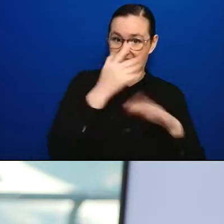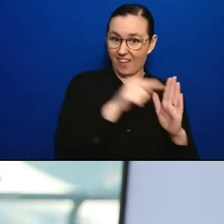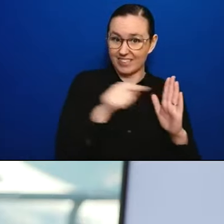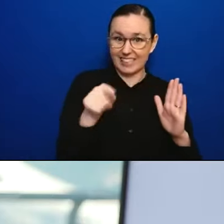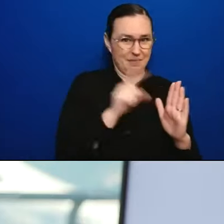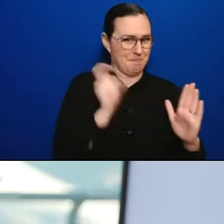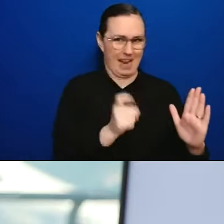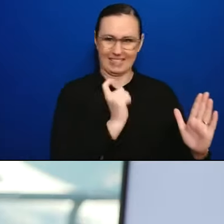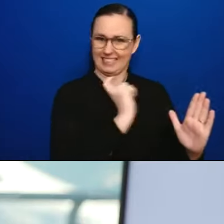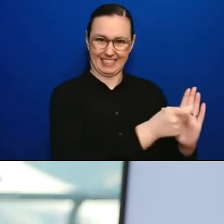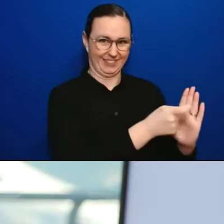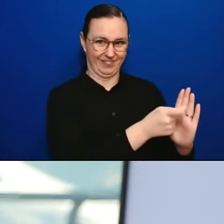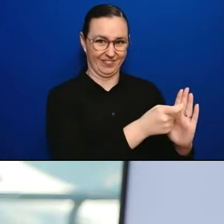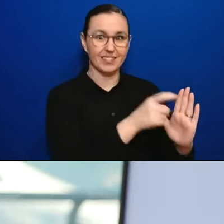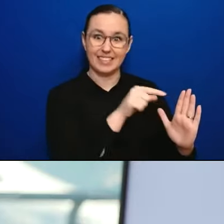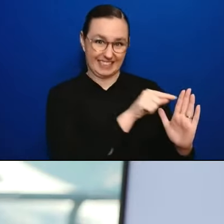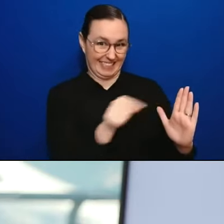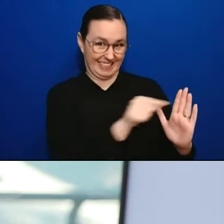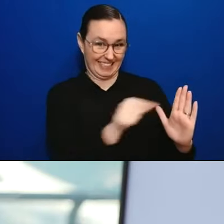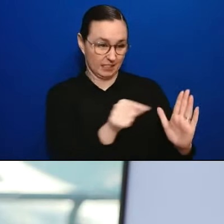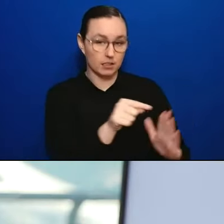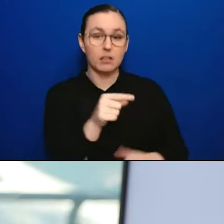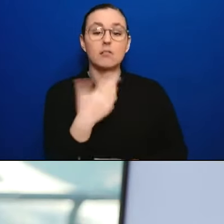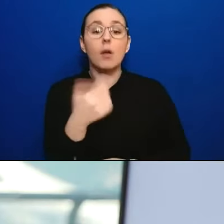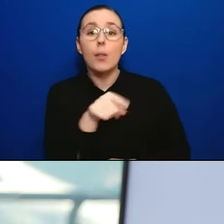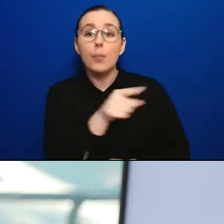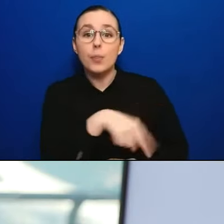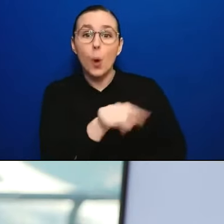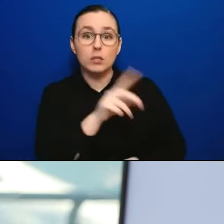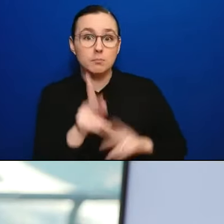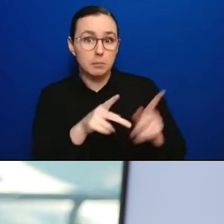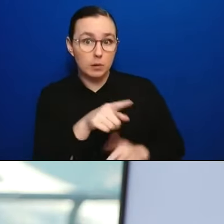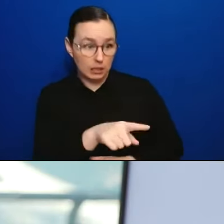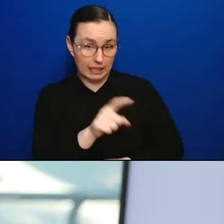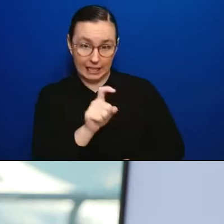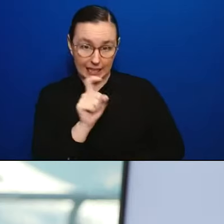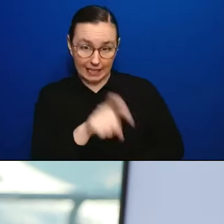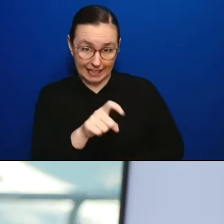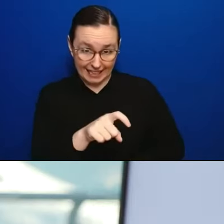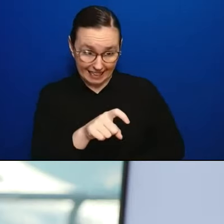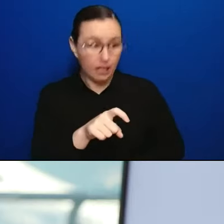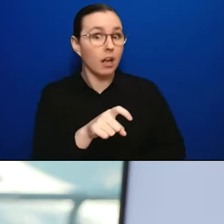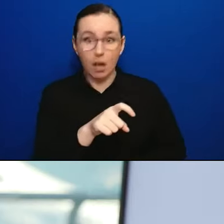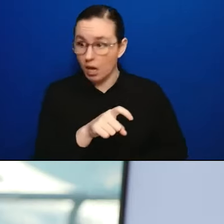testing available for people.